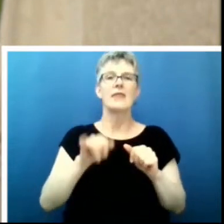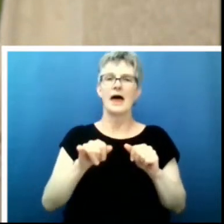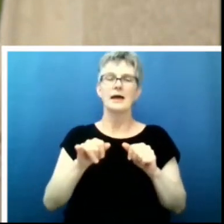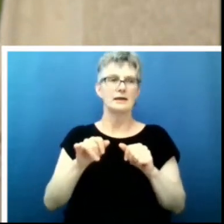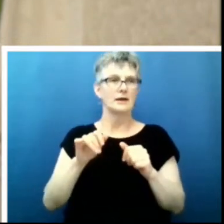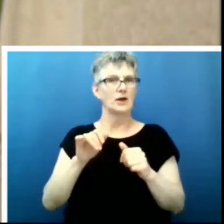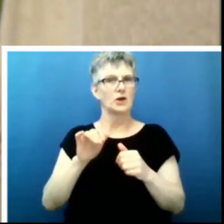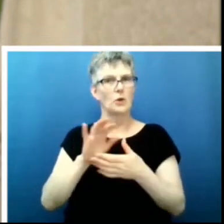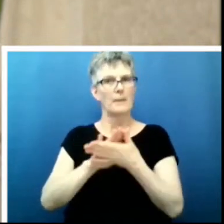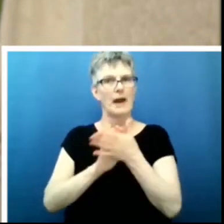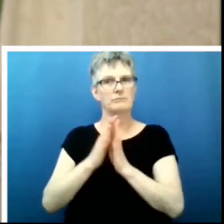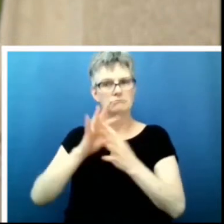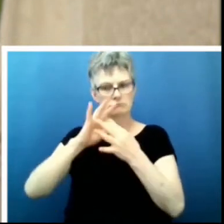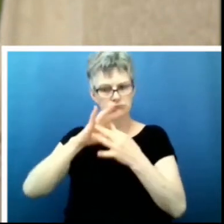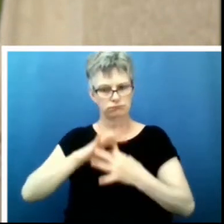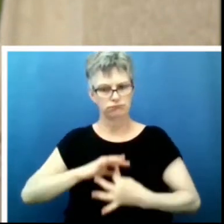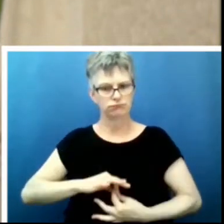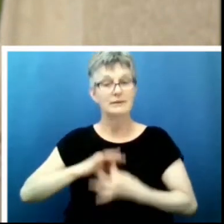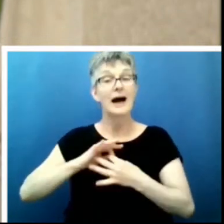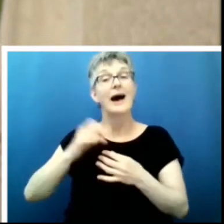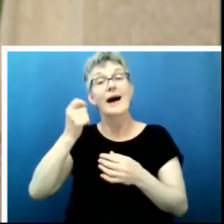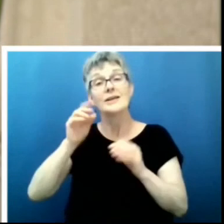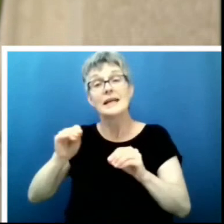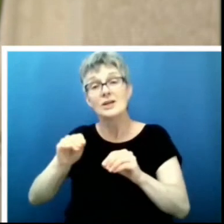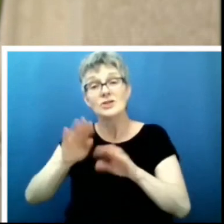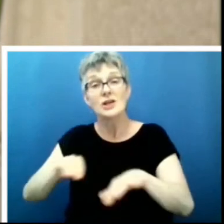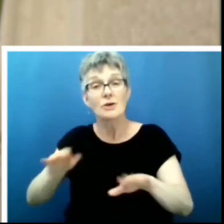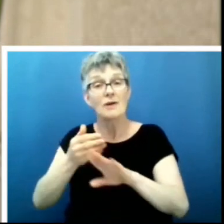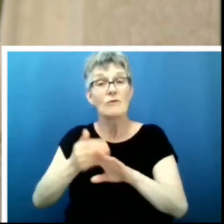It helps them lighten up and focus their brain with their body.